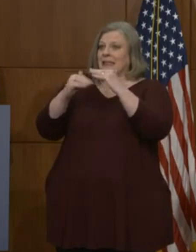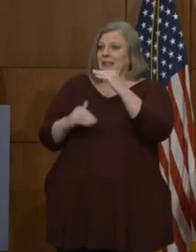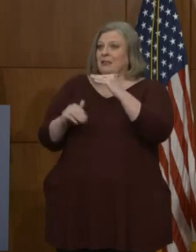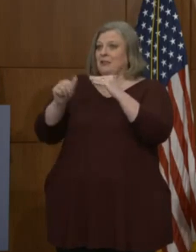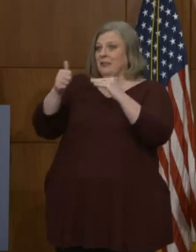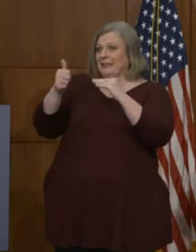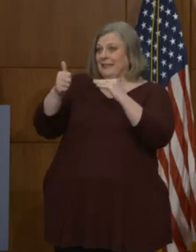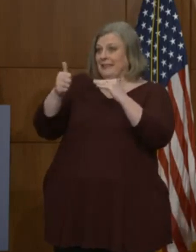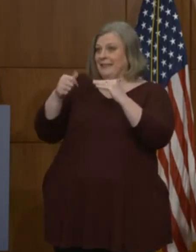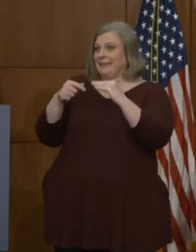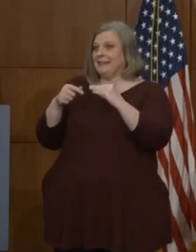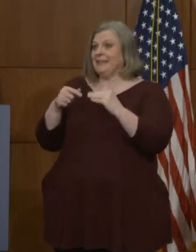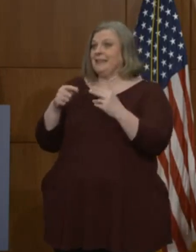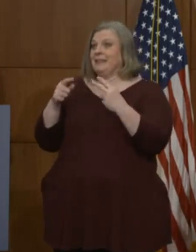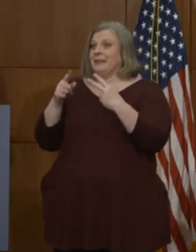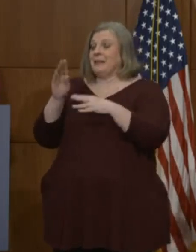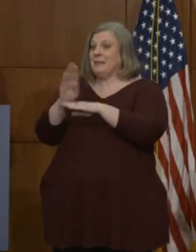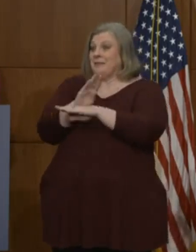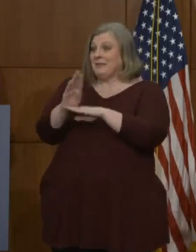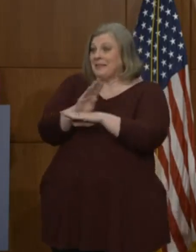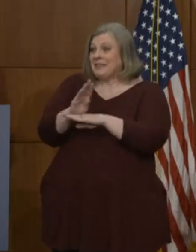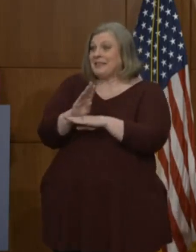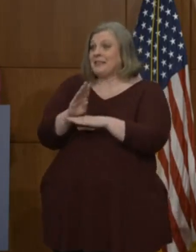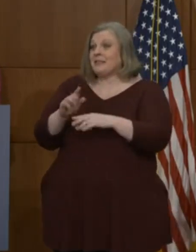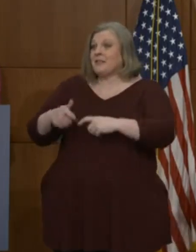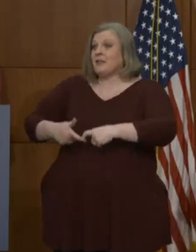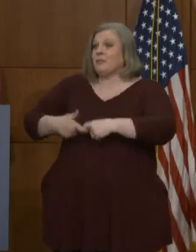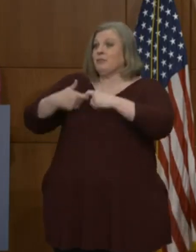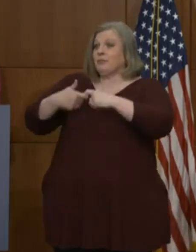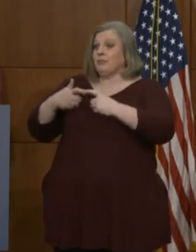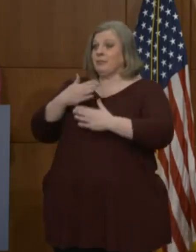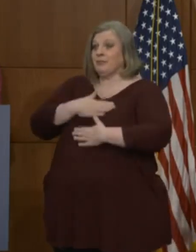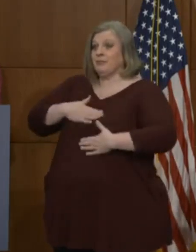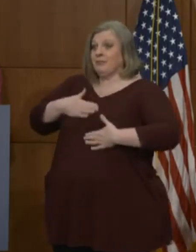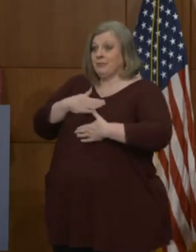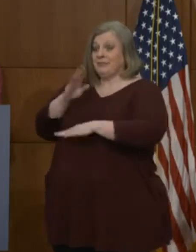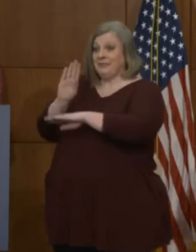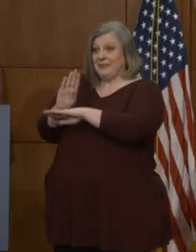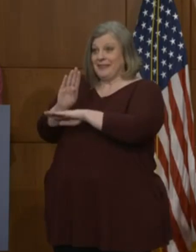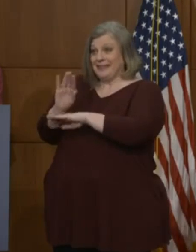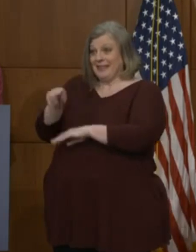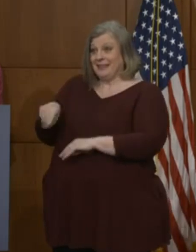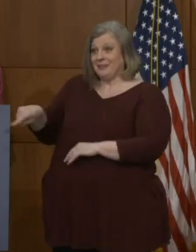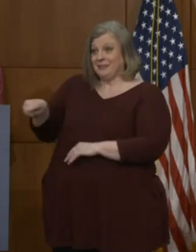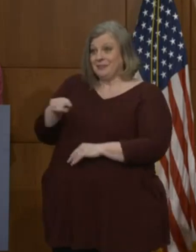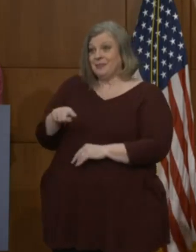AT HOME ORDER BUT THEY THE GALLONS OF LESS THAN TEN AND GALLONS OF LESS THAN TEN AND THEY BUSINESSES THAT. BUSINESS